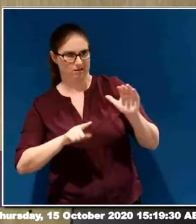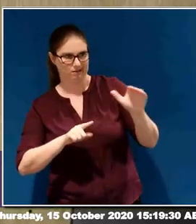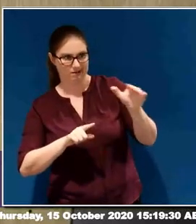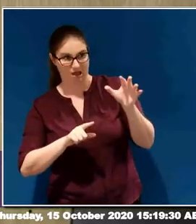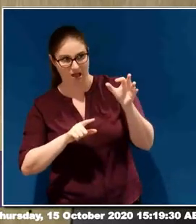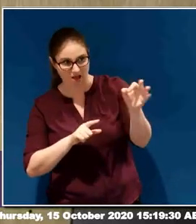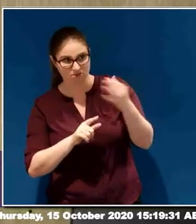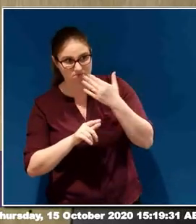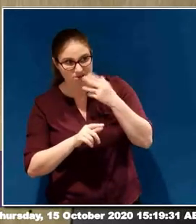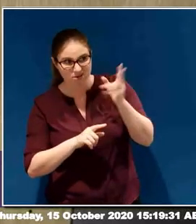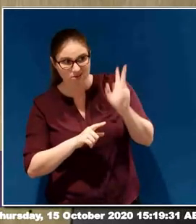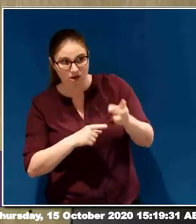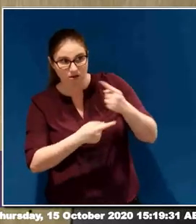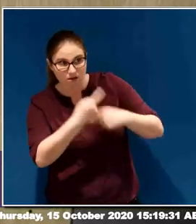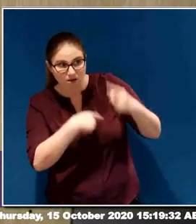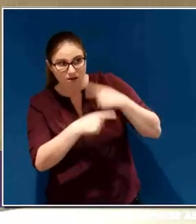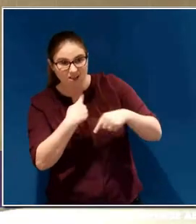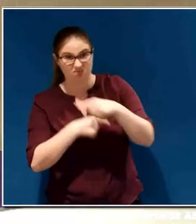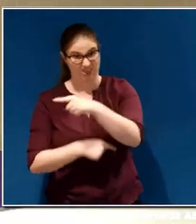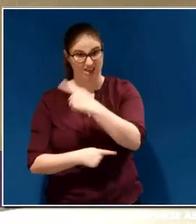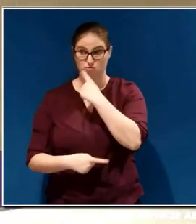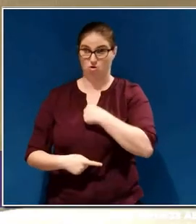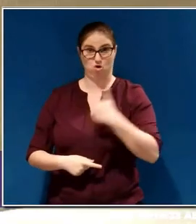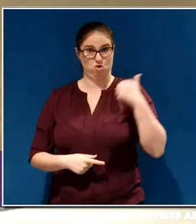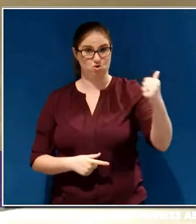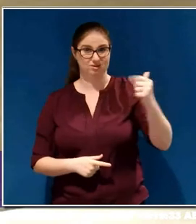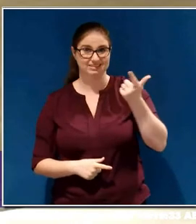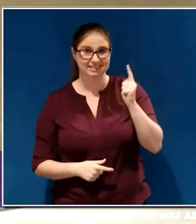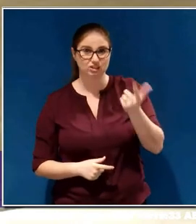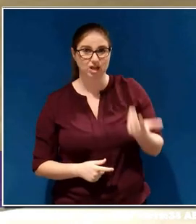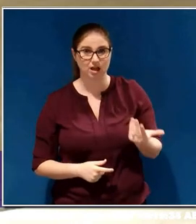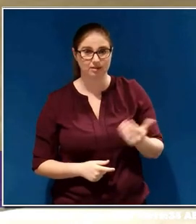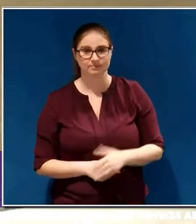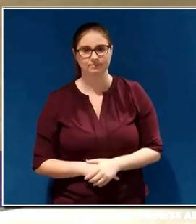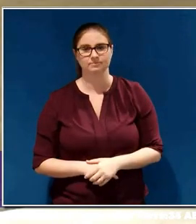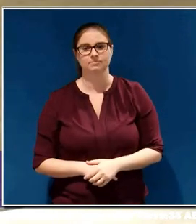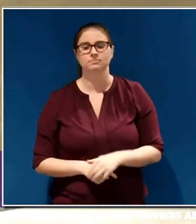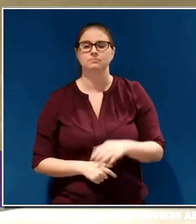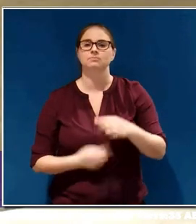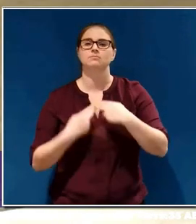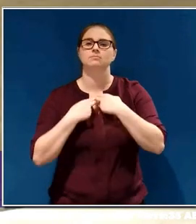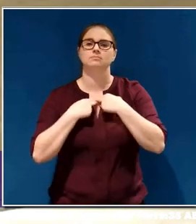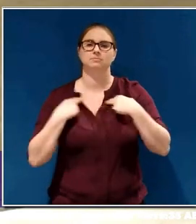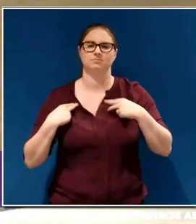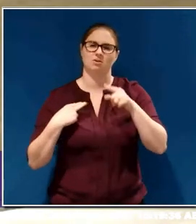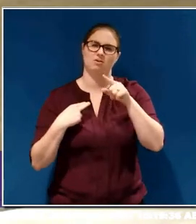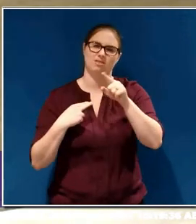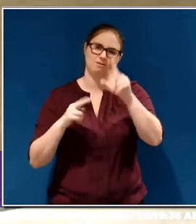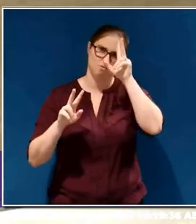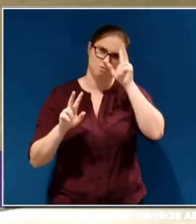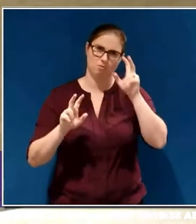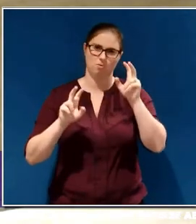So that project was called the Recent Education Horizon Project? Yes? PROF GRAHAM: Mm. OK.